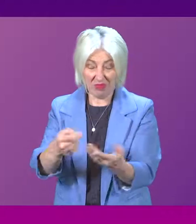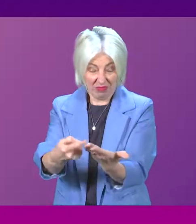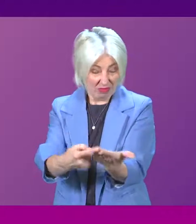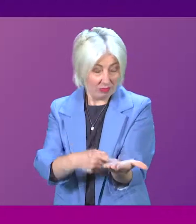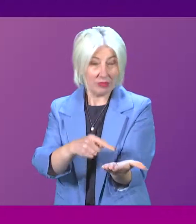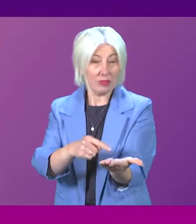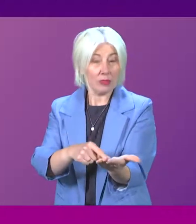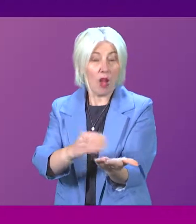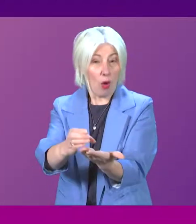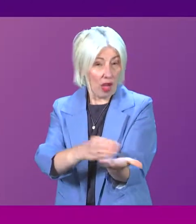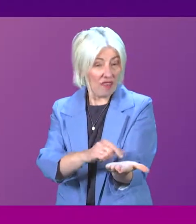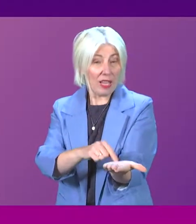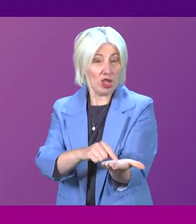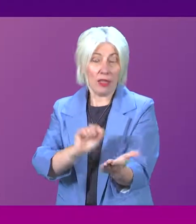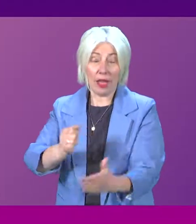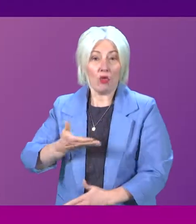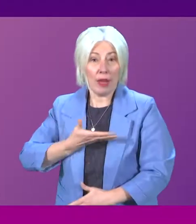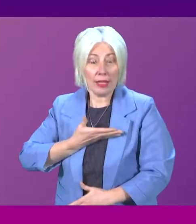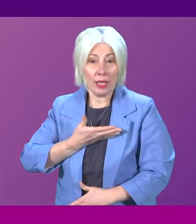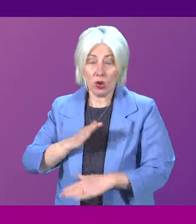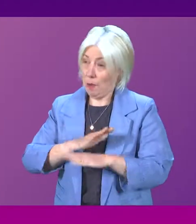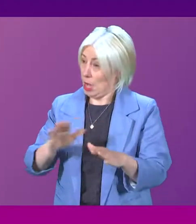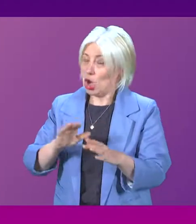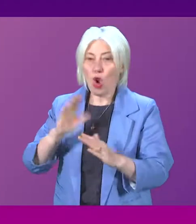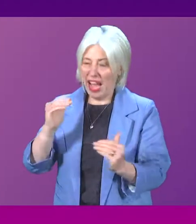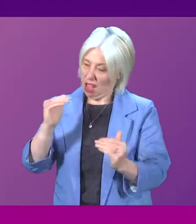rights” and to considering “unequal impacts on people”.